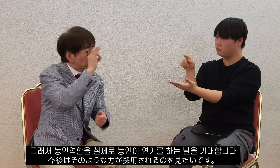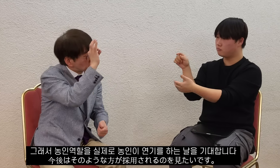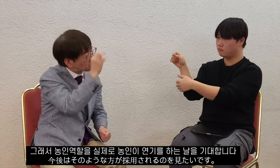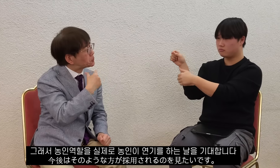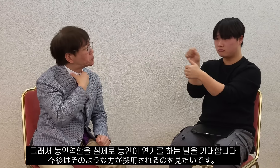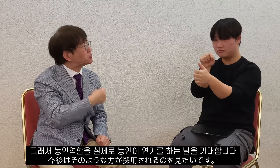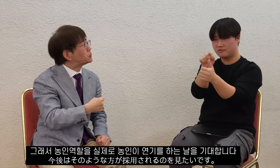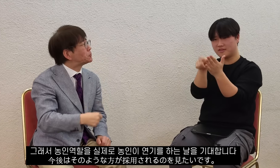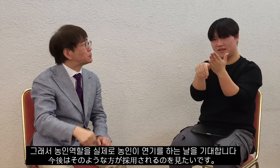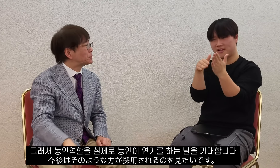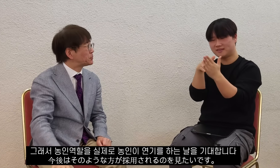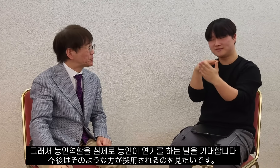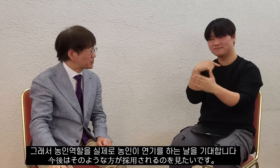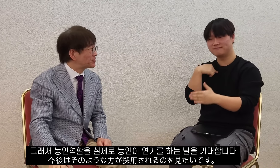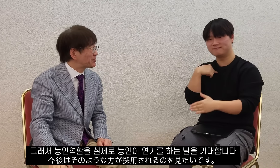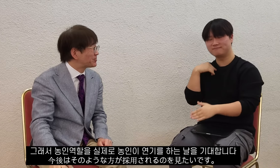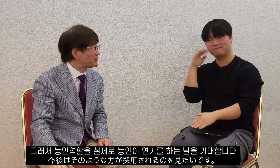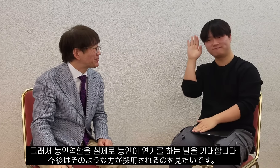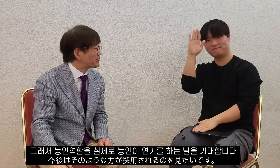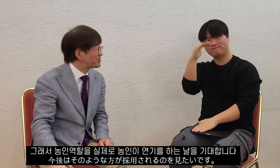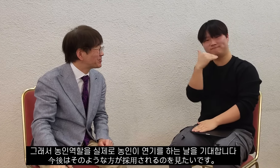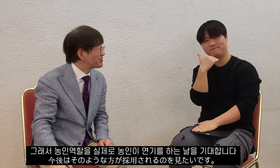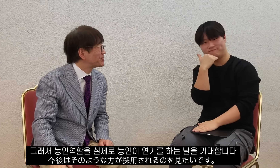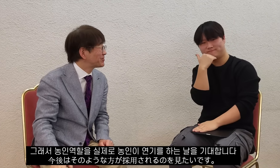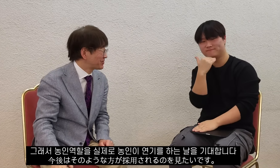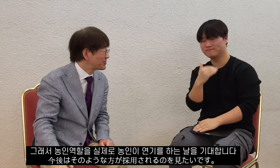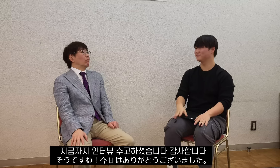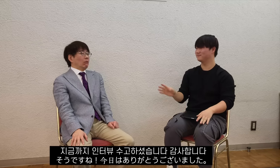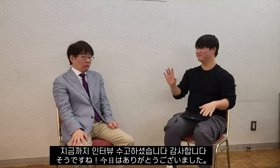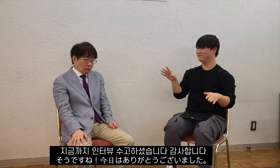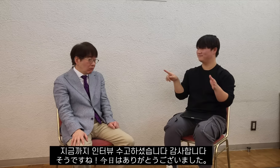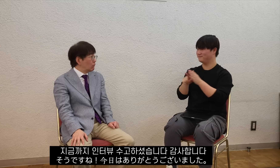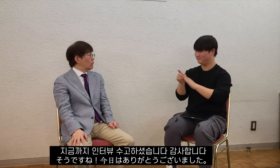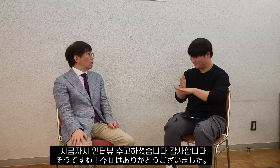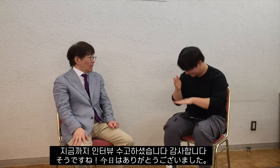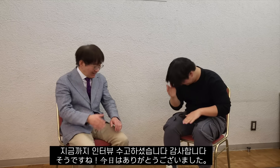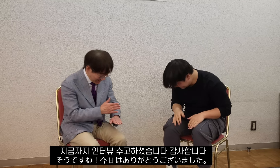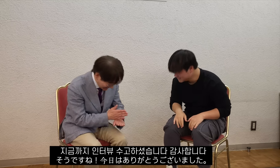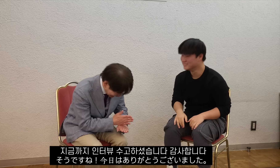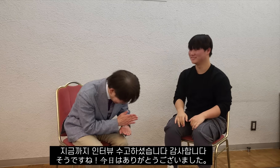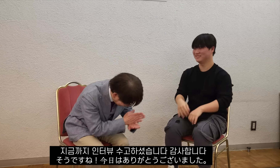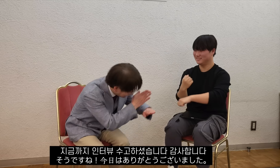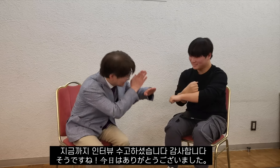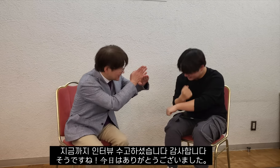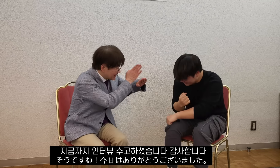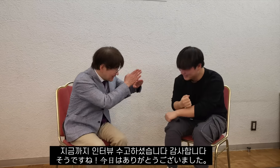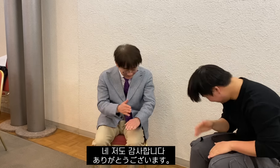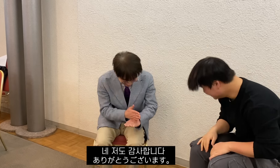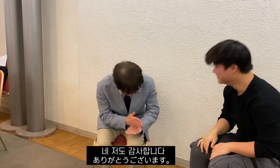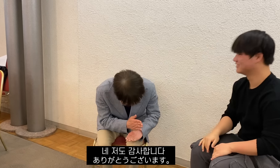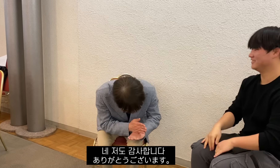So I look forward to the day when the deaf actually plays the role of the deaf. Thank you so much for the interview. thank you.